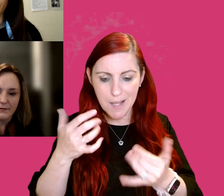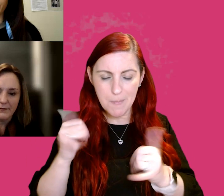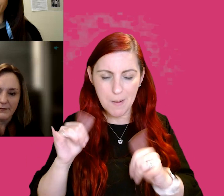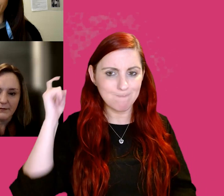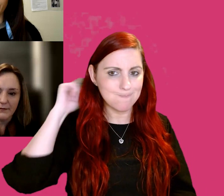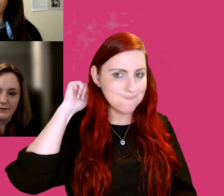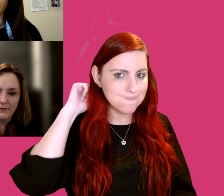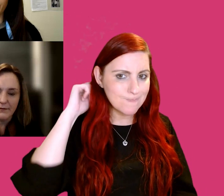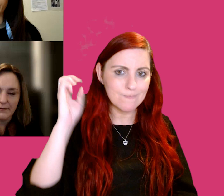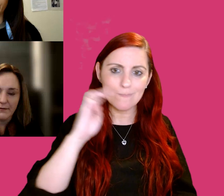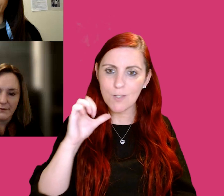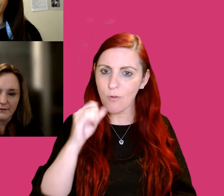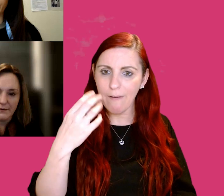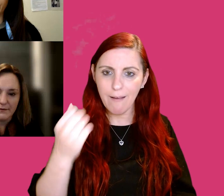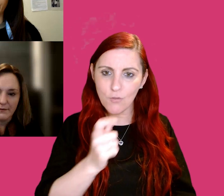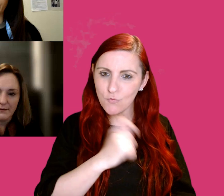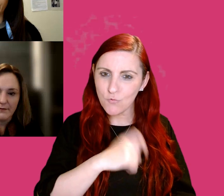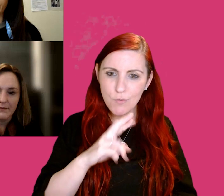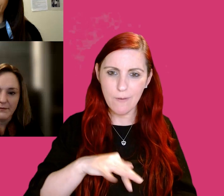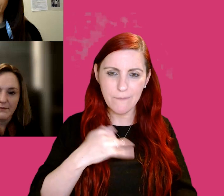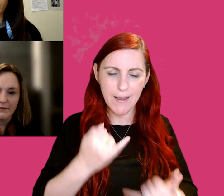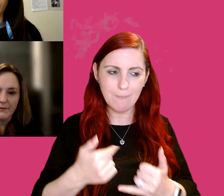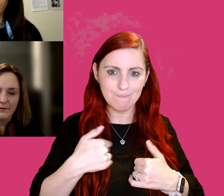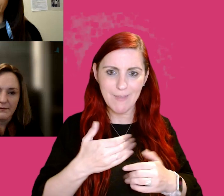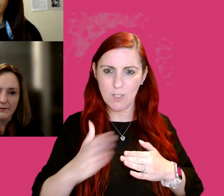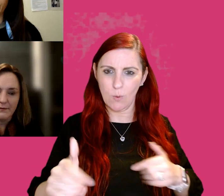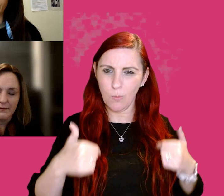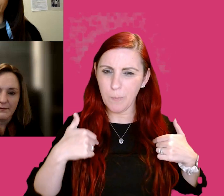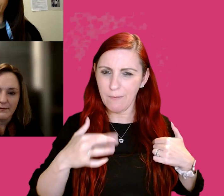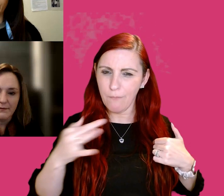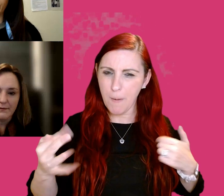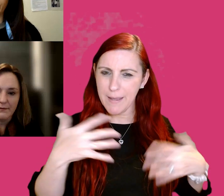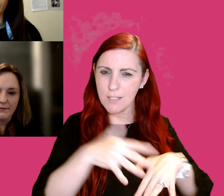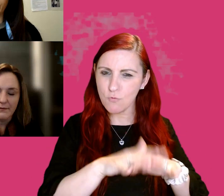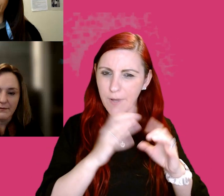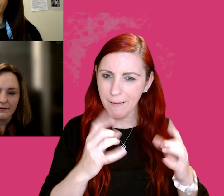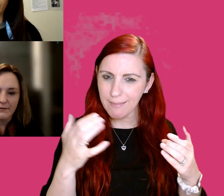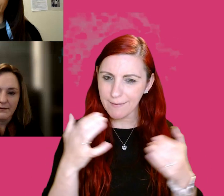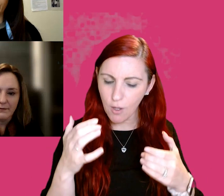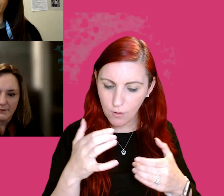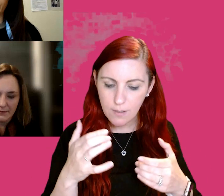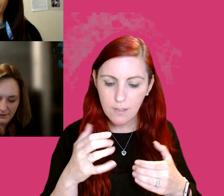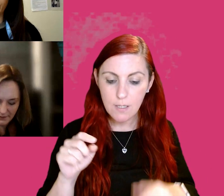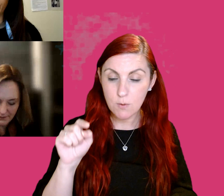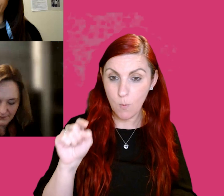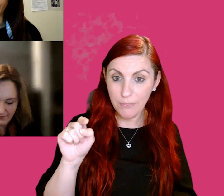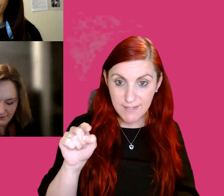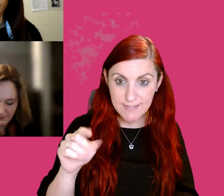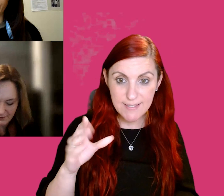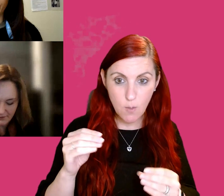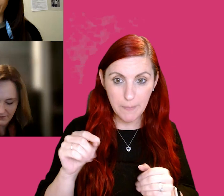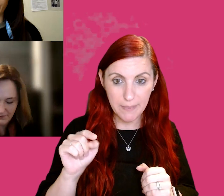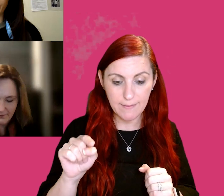trust or feel somewhat excluded from mainstream Healthcare so it is something that is um always